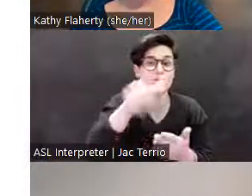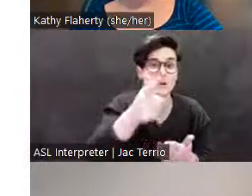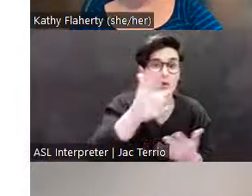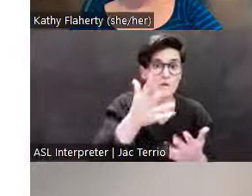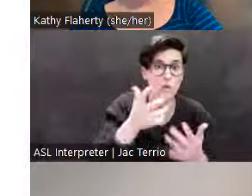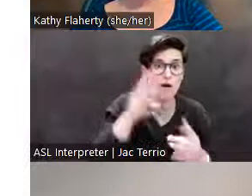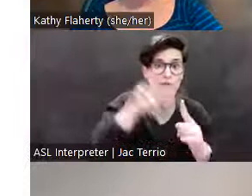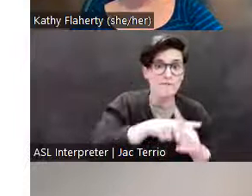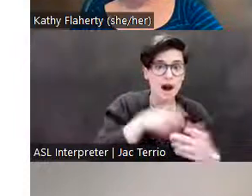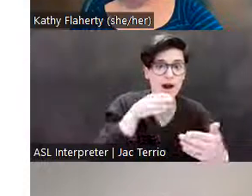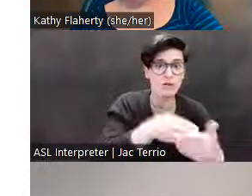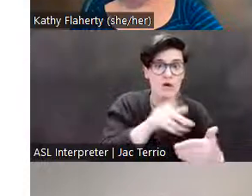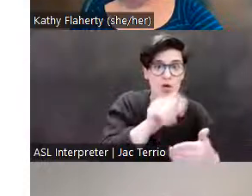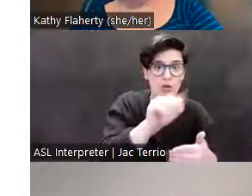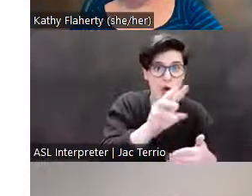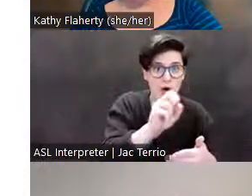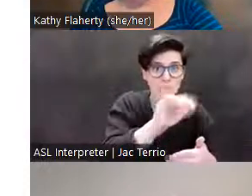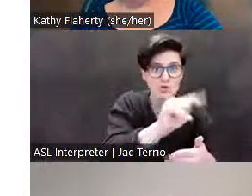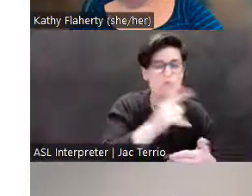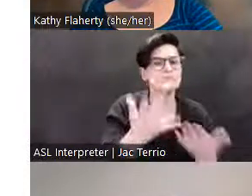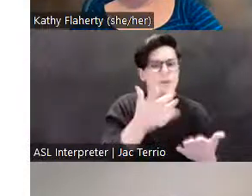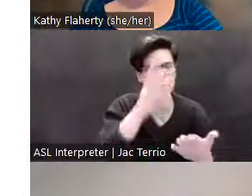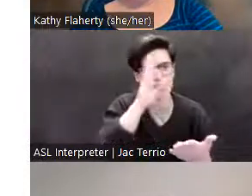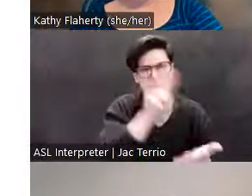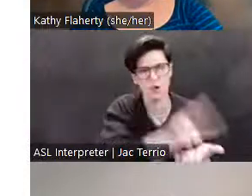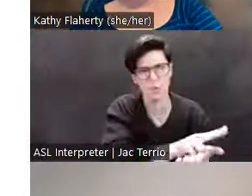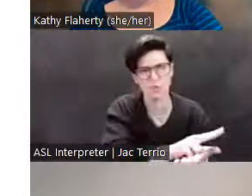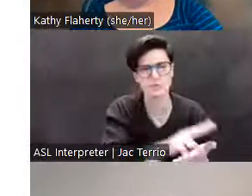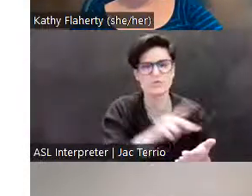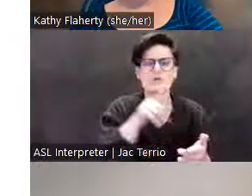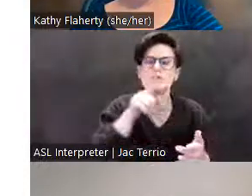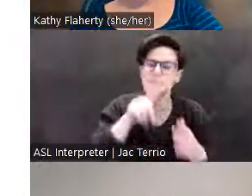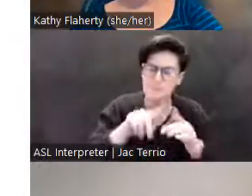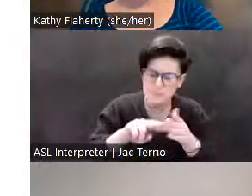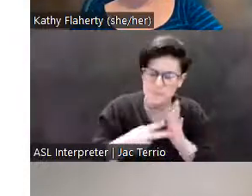15:29:37 So it's really important that both the employer and the employee go through this